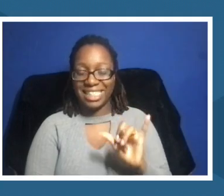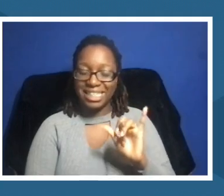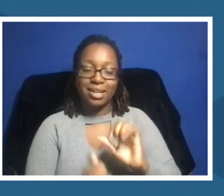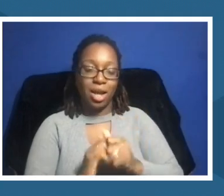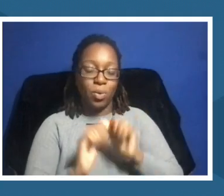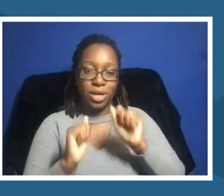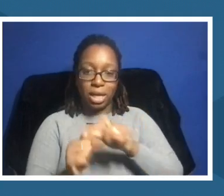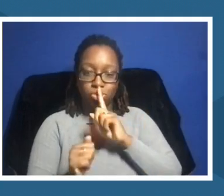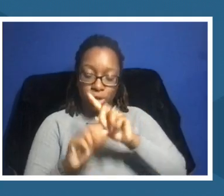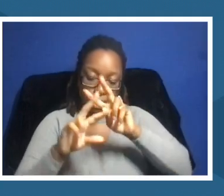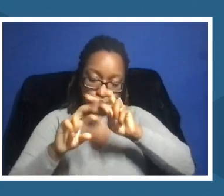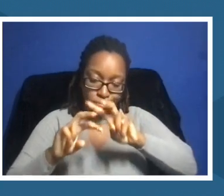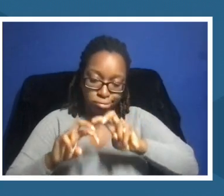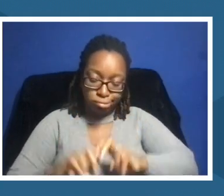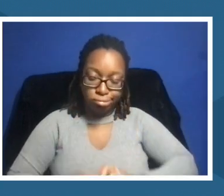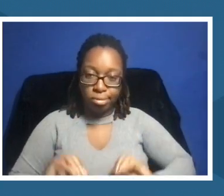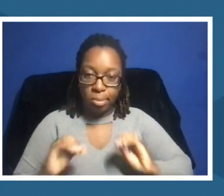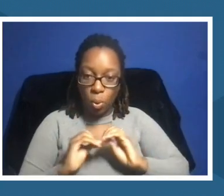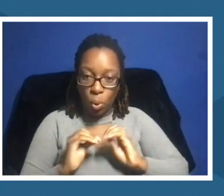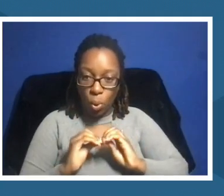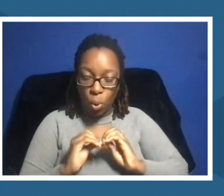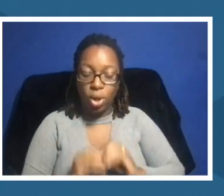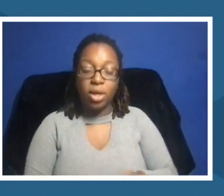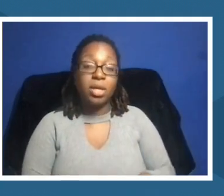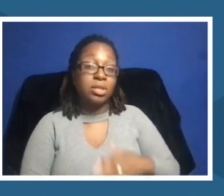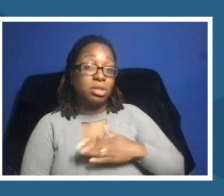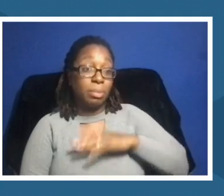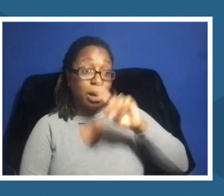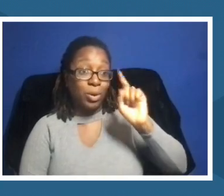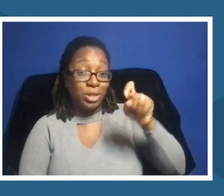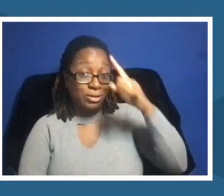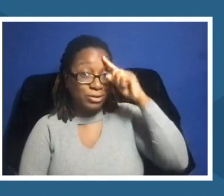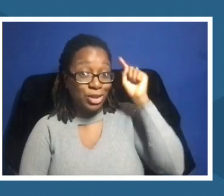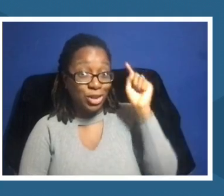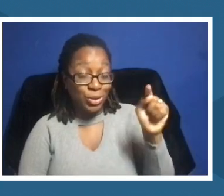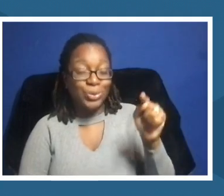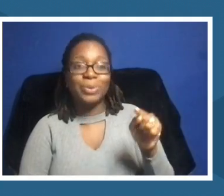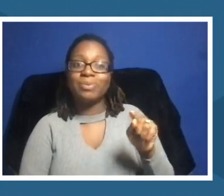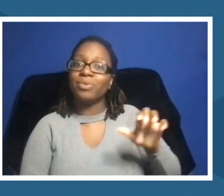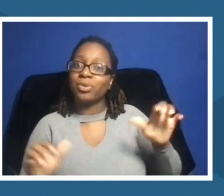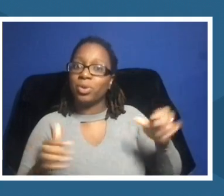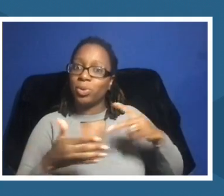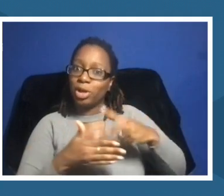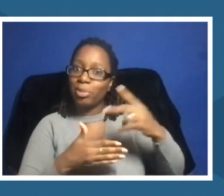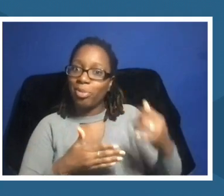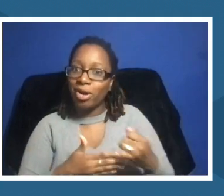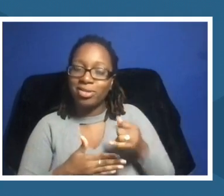said is in doing this project and overseeing it